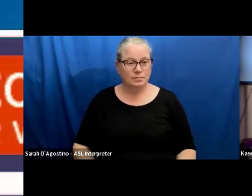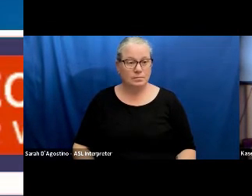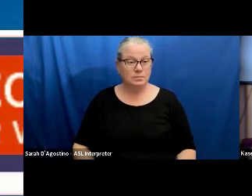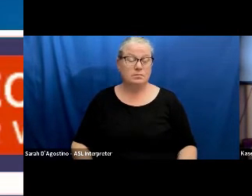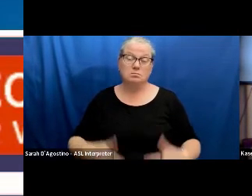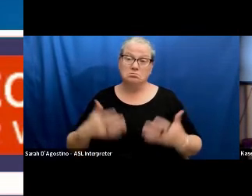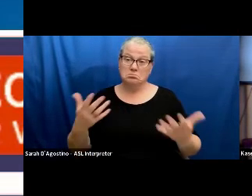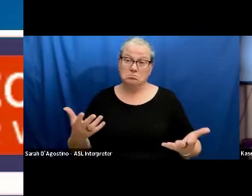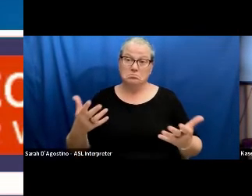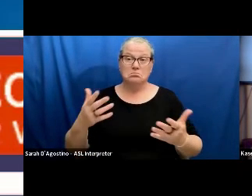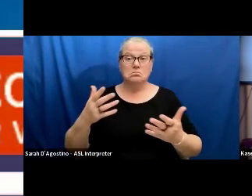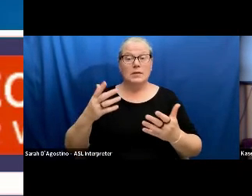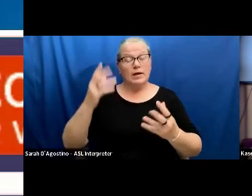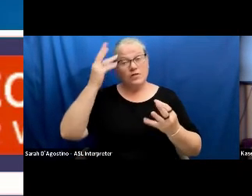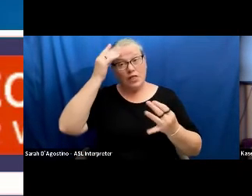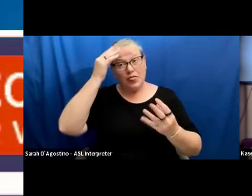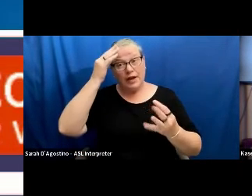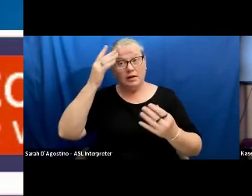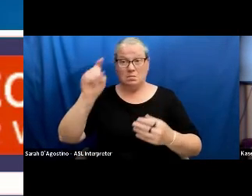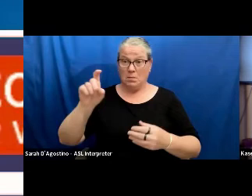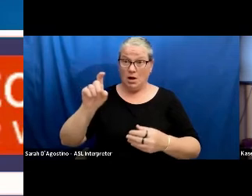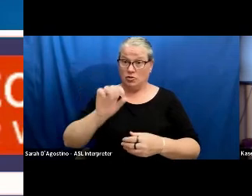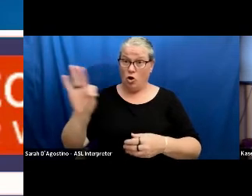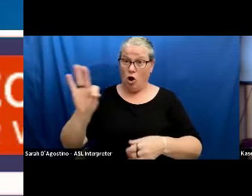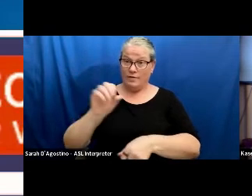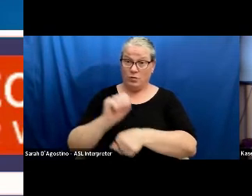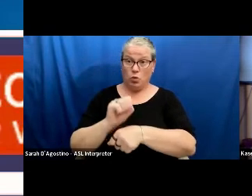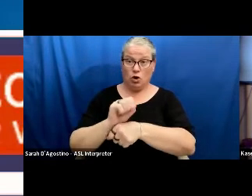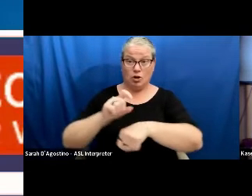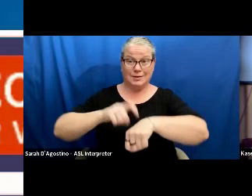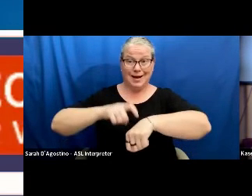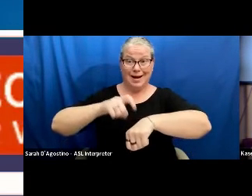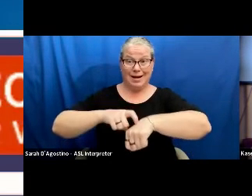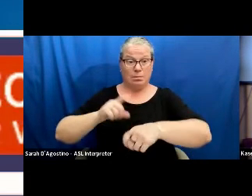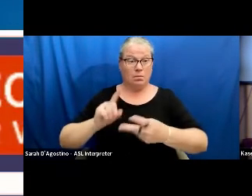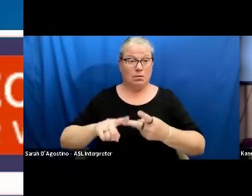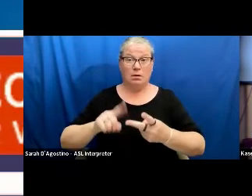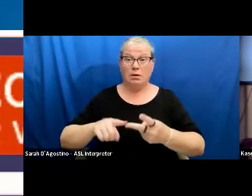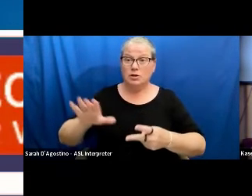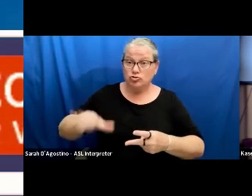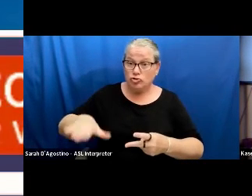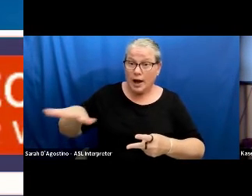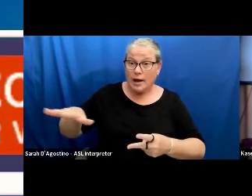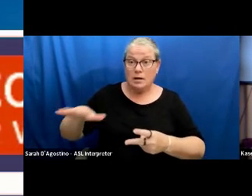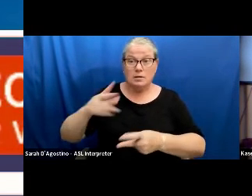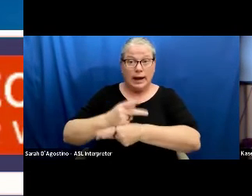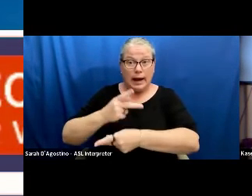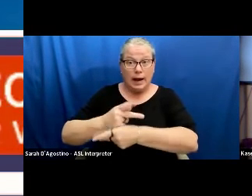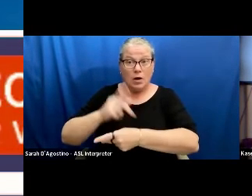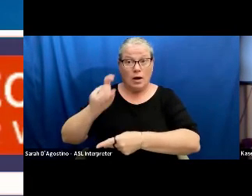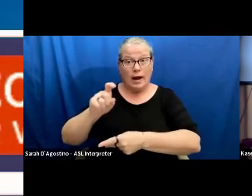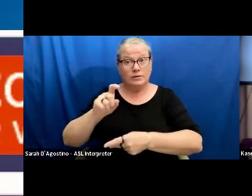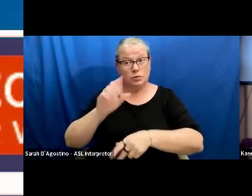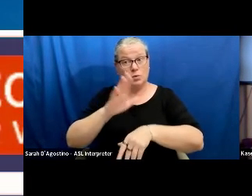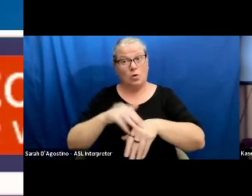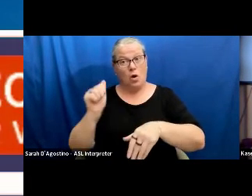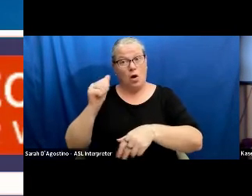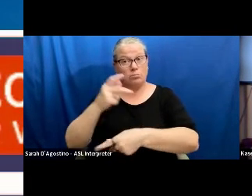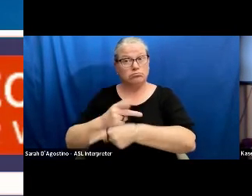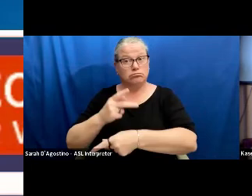need to take time off of work do i need to secure a child's care um unfortunately uh we are not